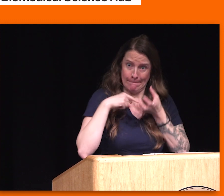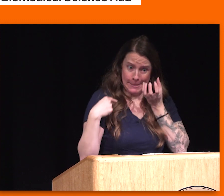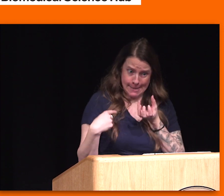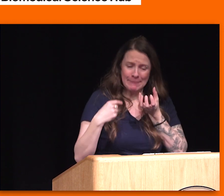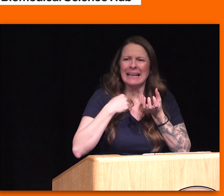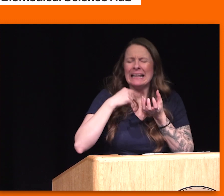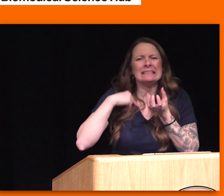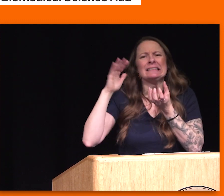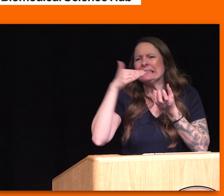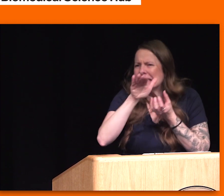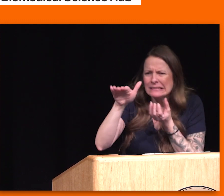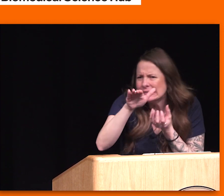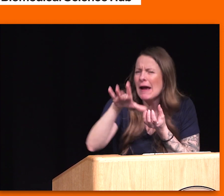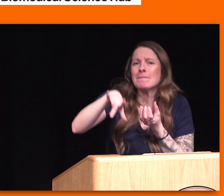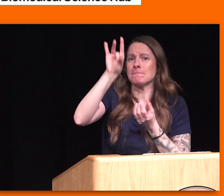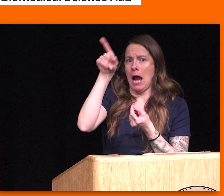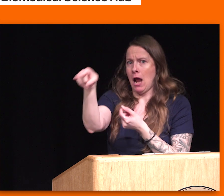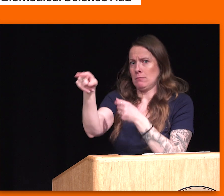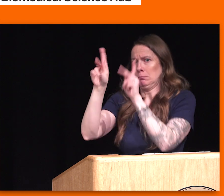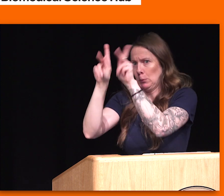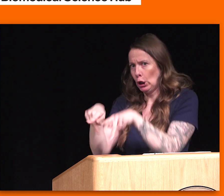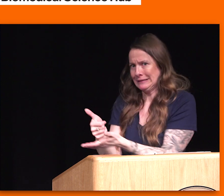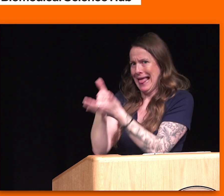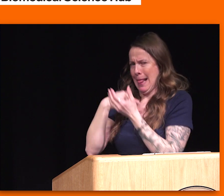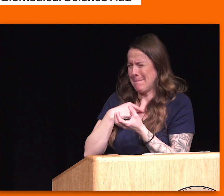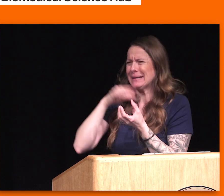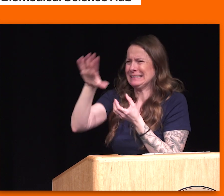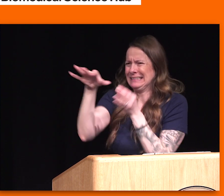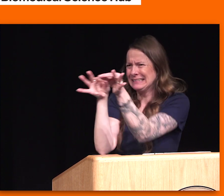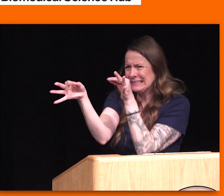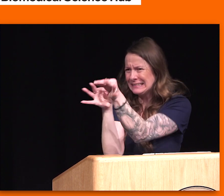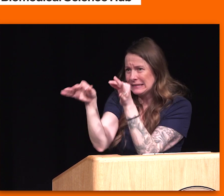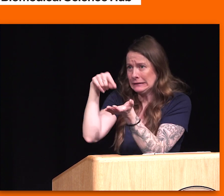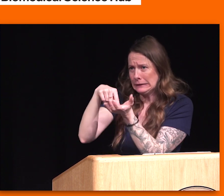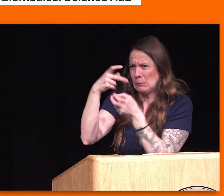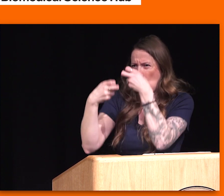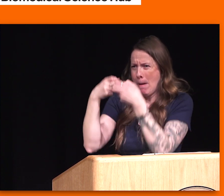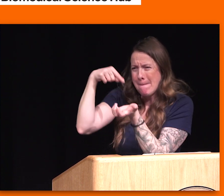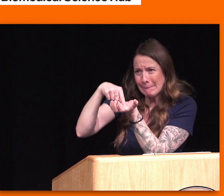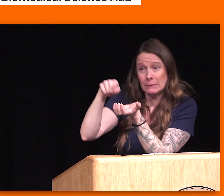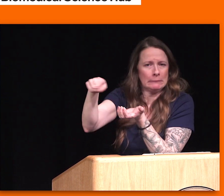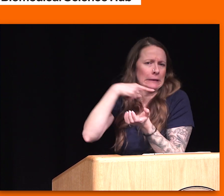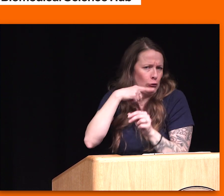And for me, if I have my own individual problem, I need to find a person to be able to help me.